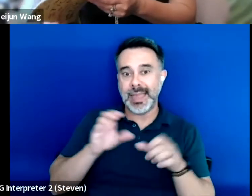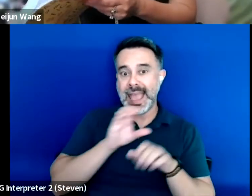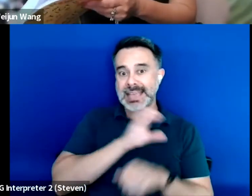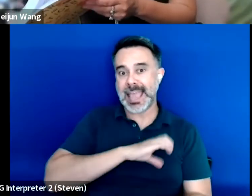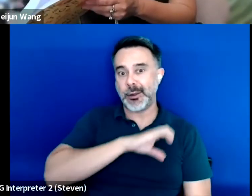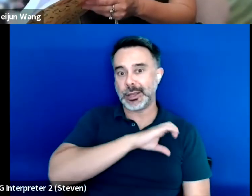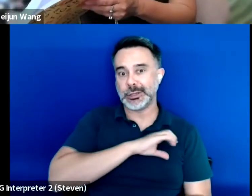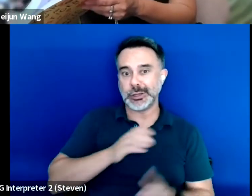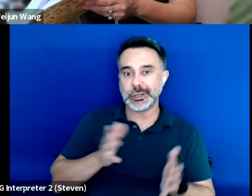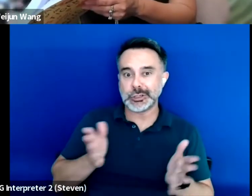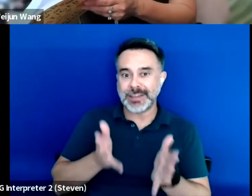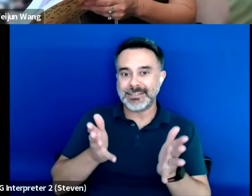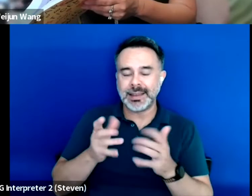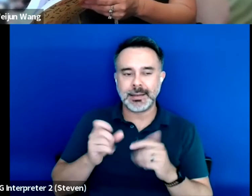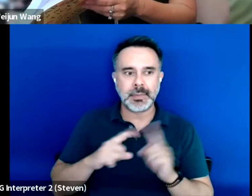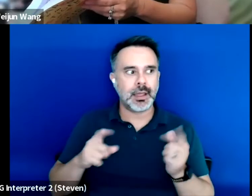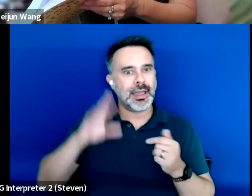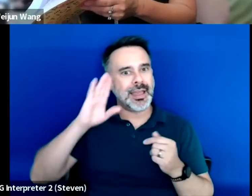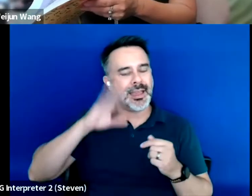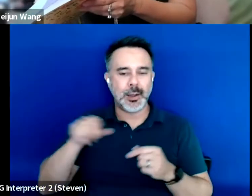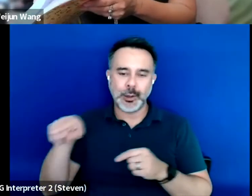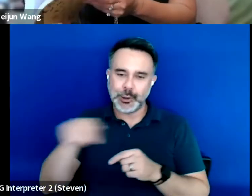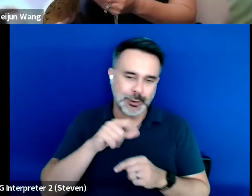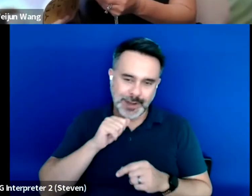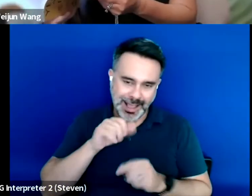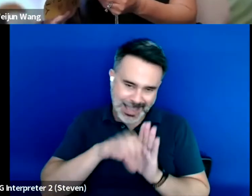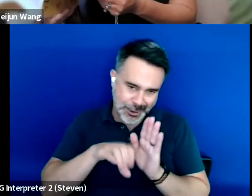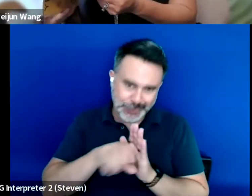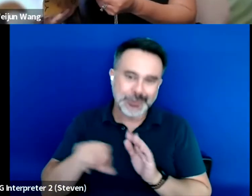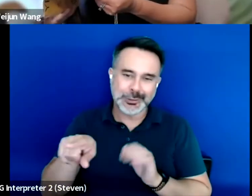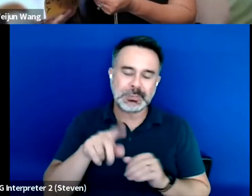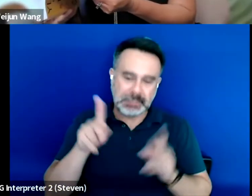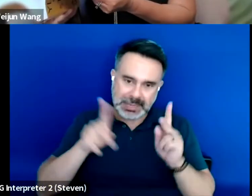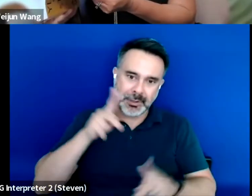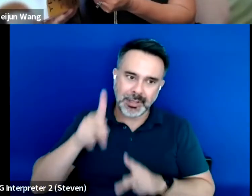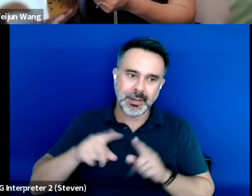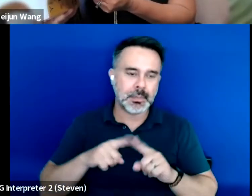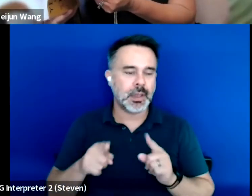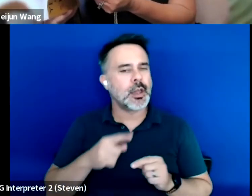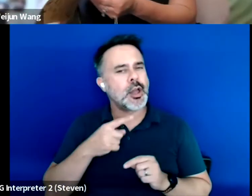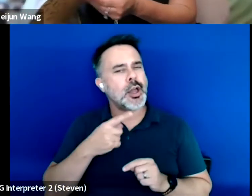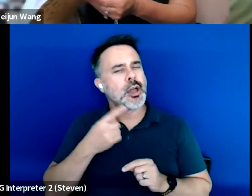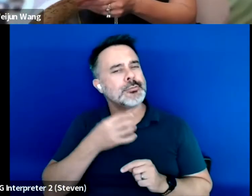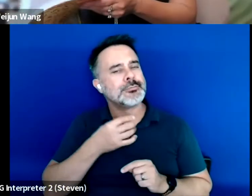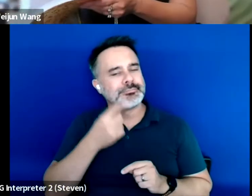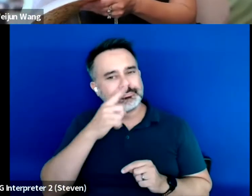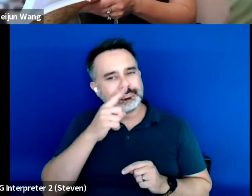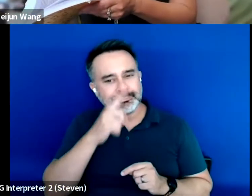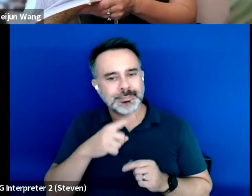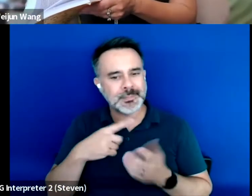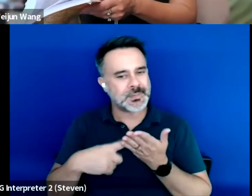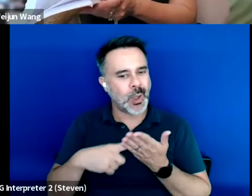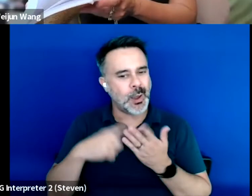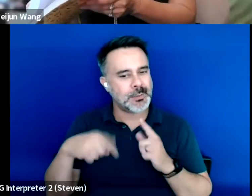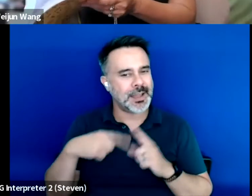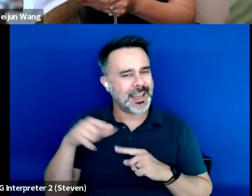exist, sort of, in these -- I guess, these, like, kind of, academic-y spaces. These kind of informational spaces.